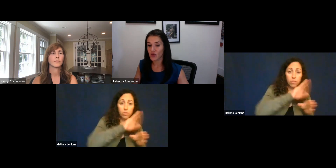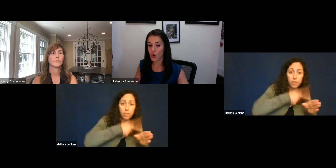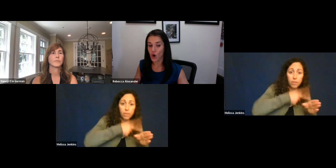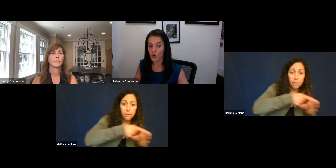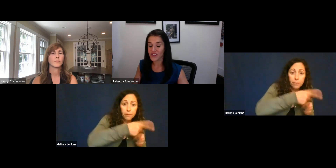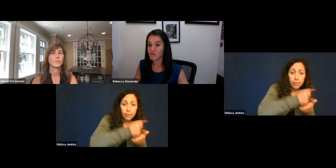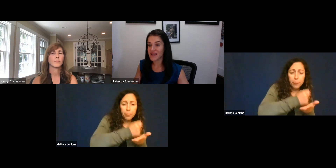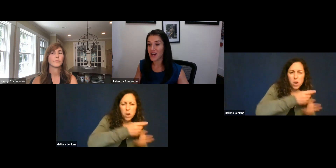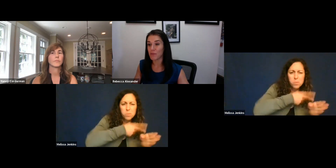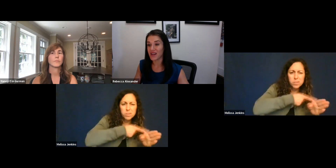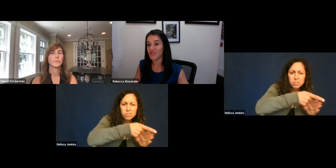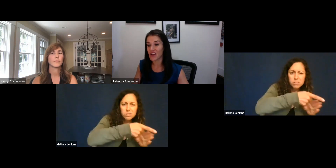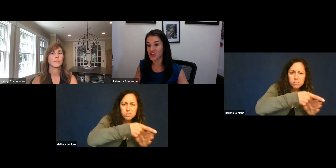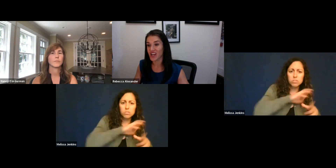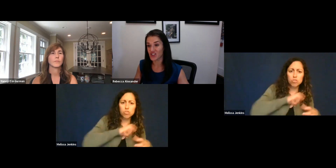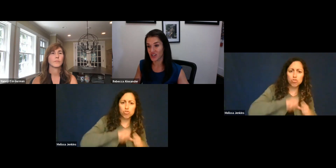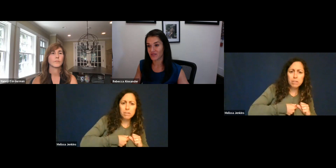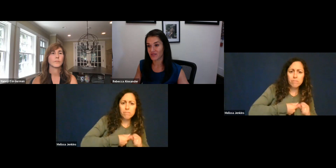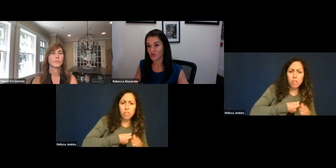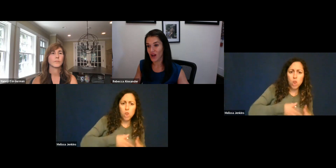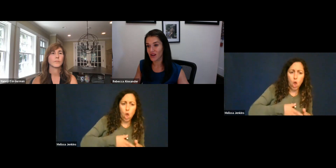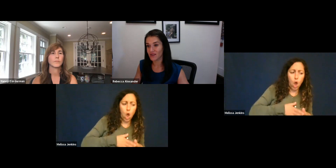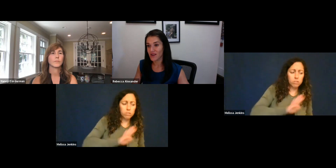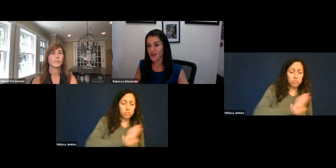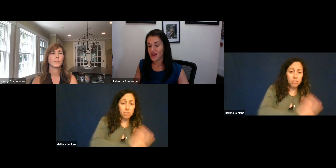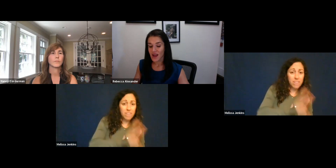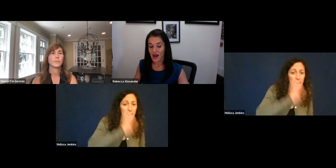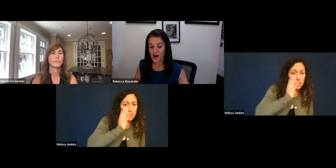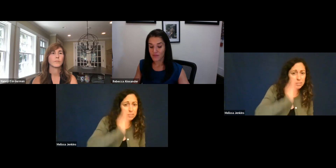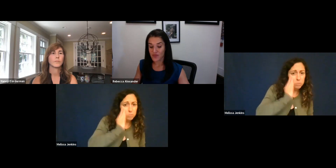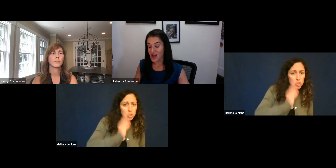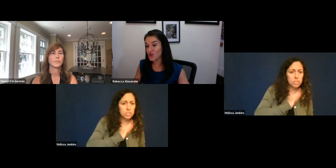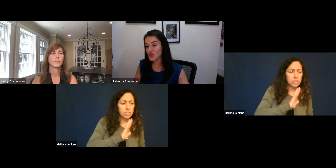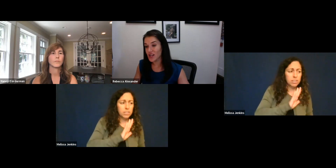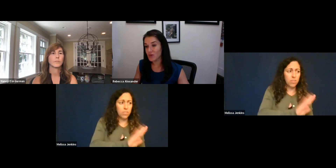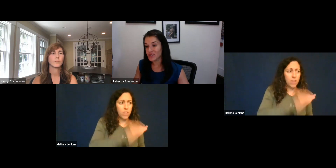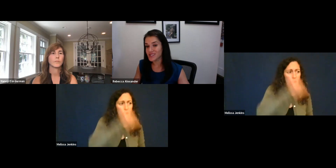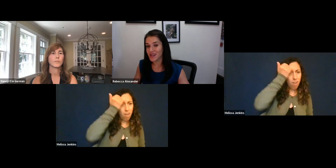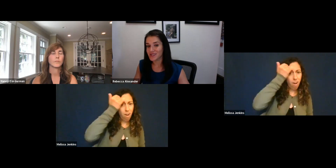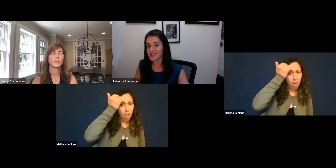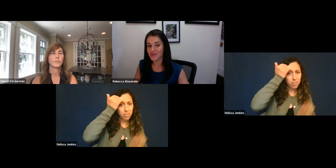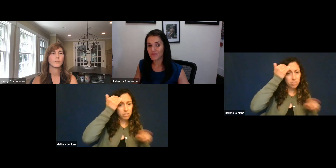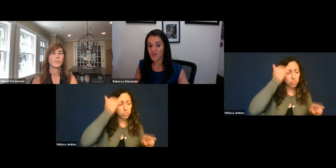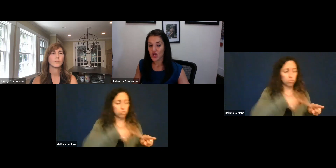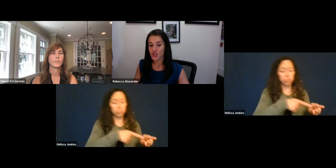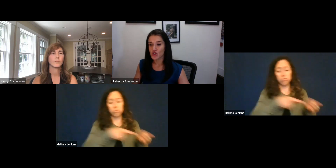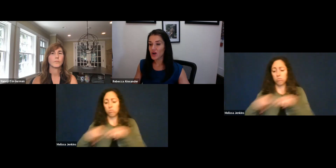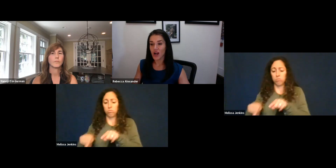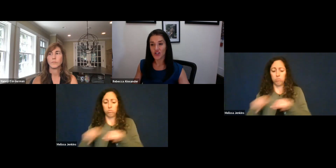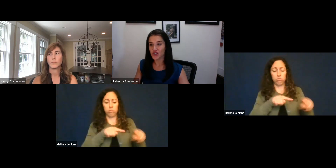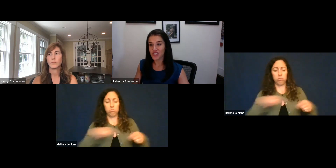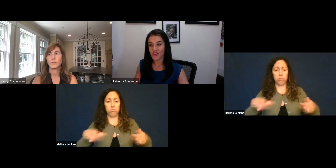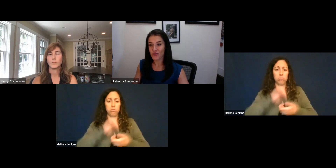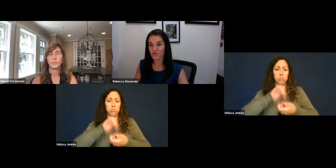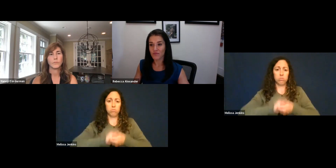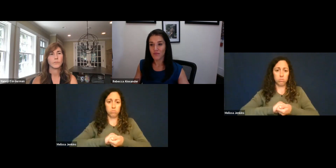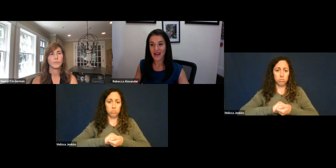And there will always be a bit of education. Right? The other thing I would say is that your Usher syndrome may